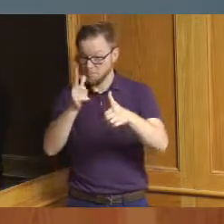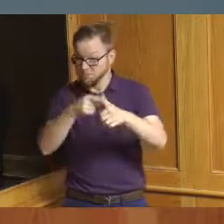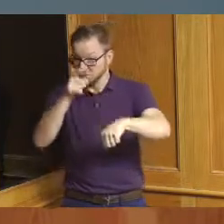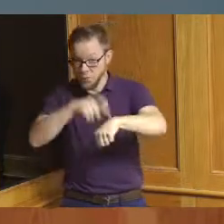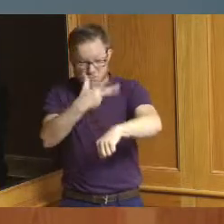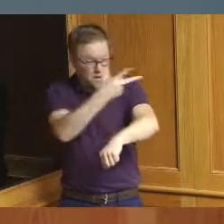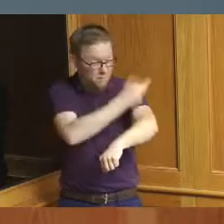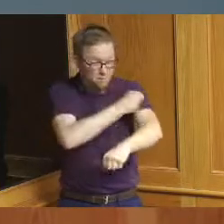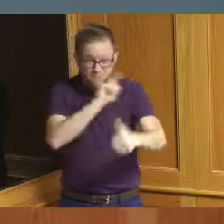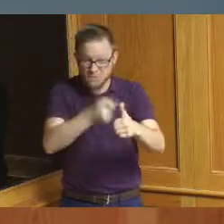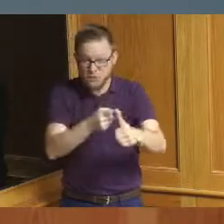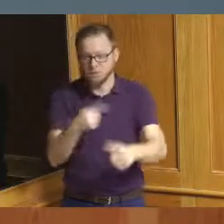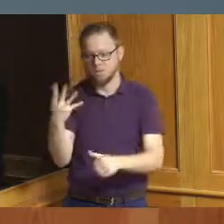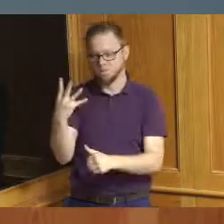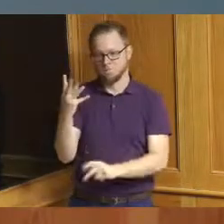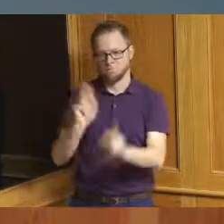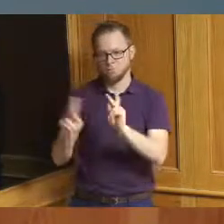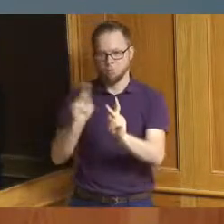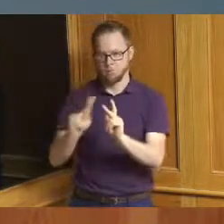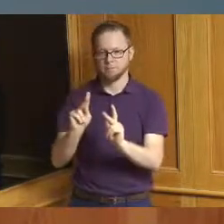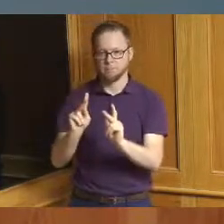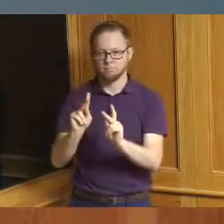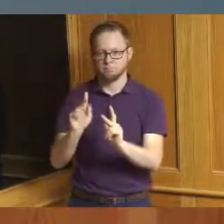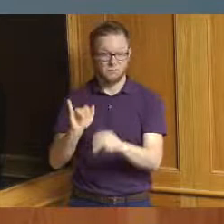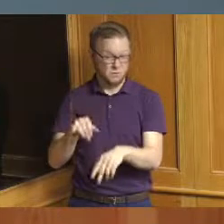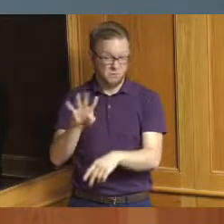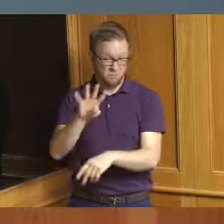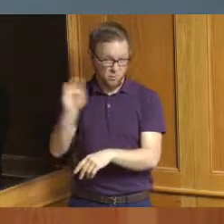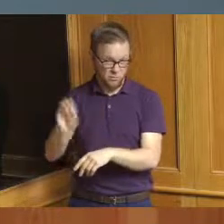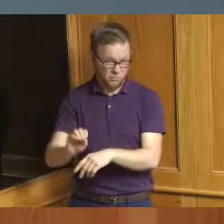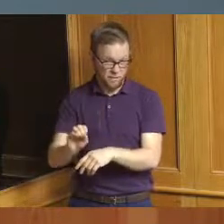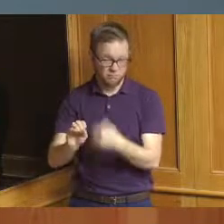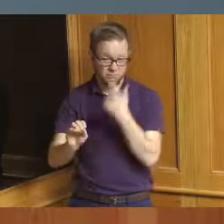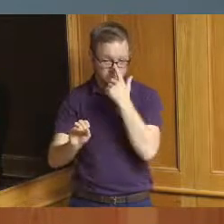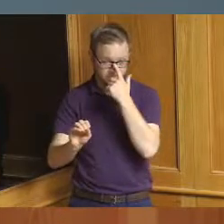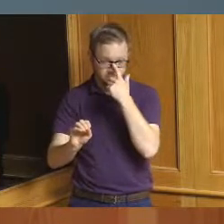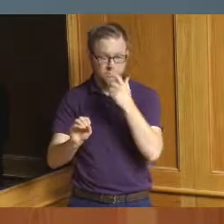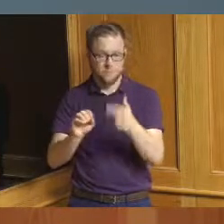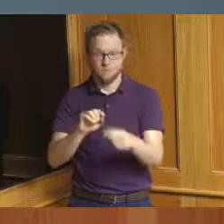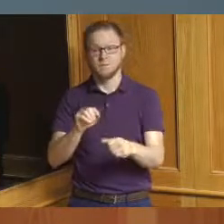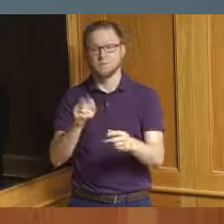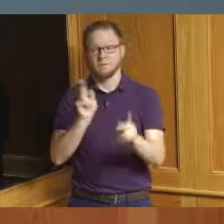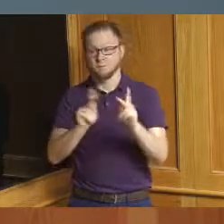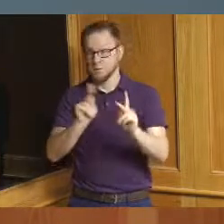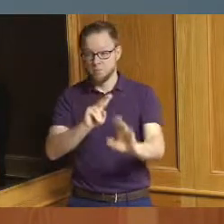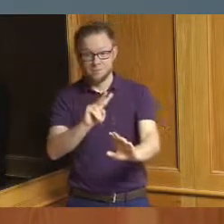that just got their first which was only a four percent the second dose was nine percent and the